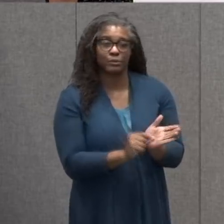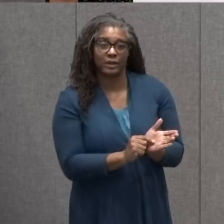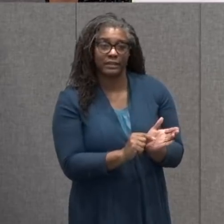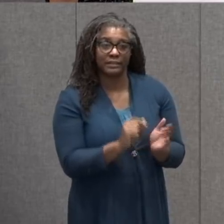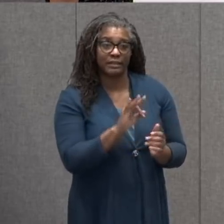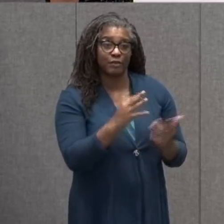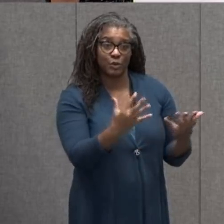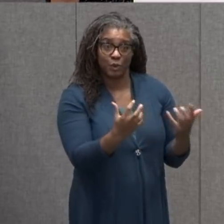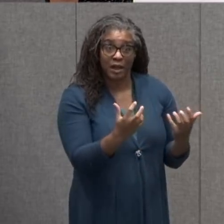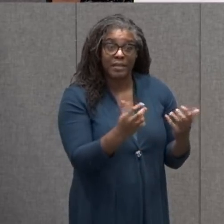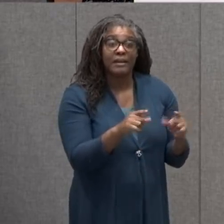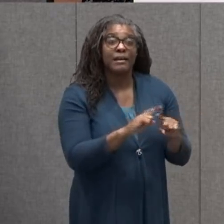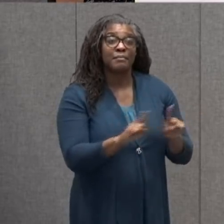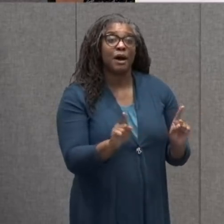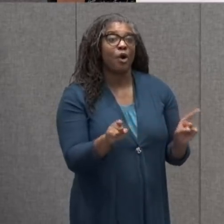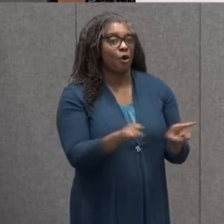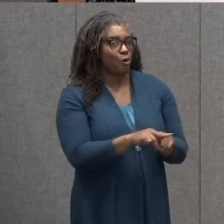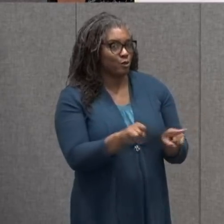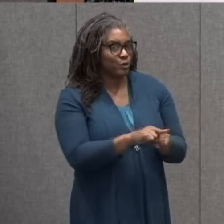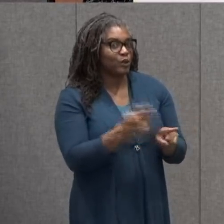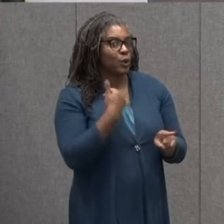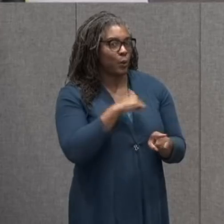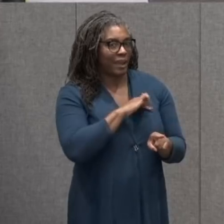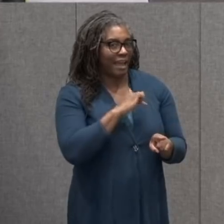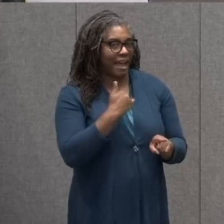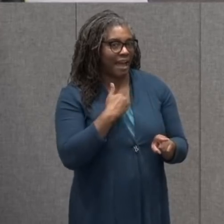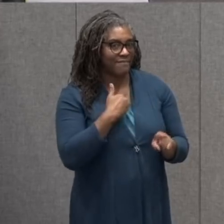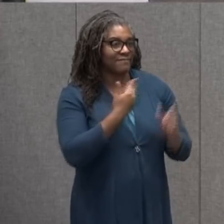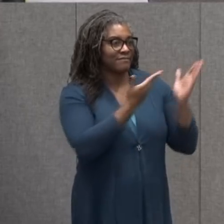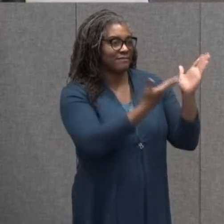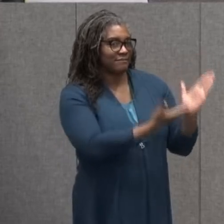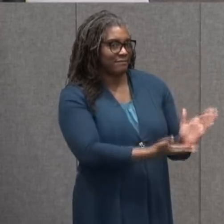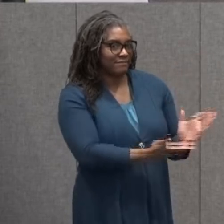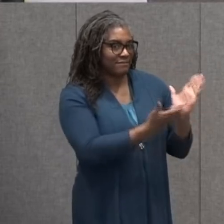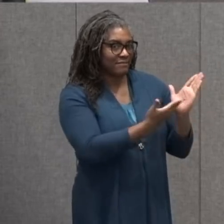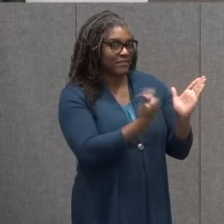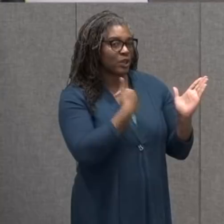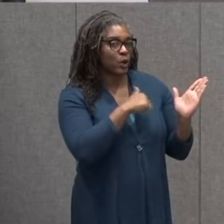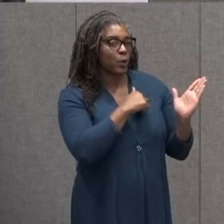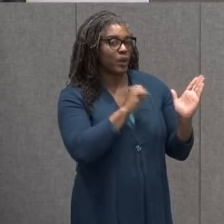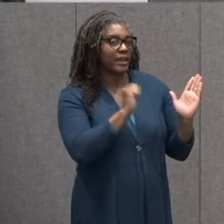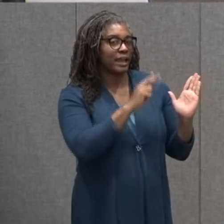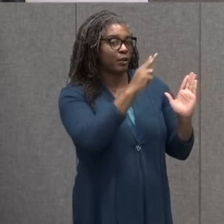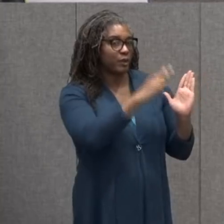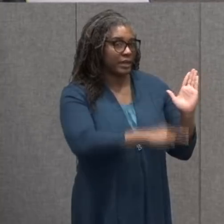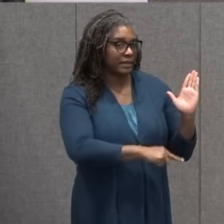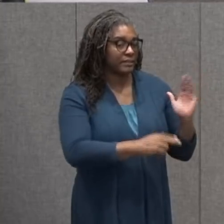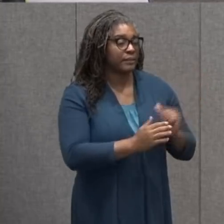reference for us while we're playing today. So let's see, when we're playing vocabulary Pictionary,